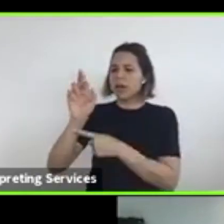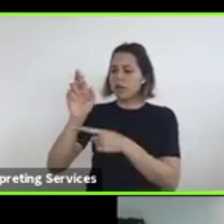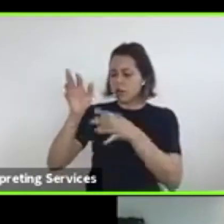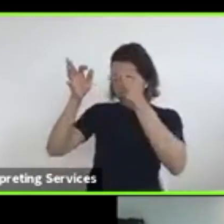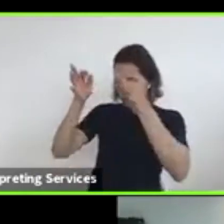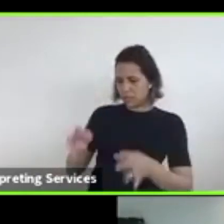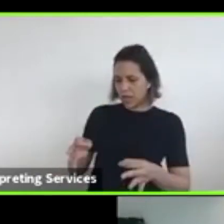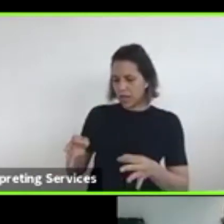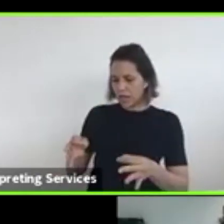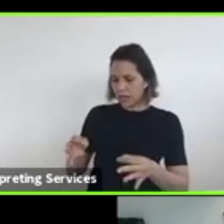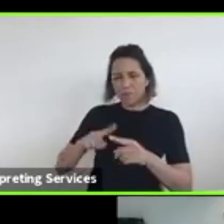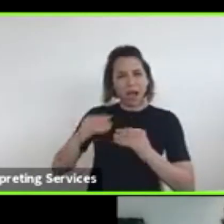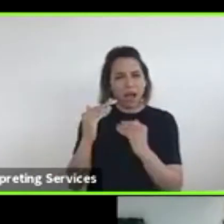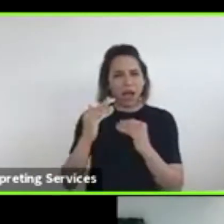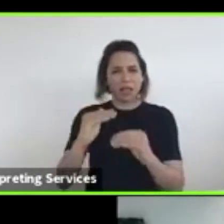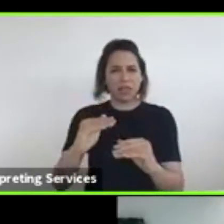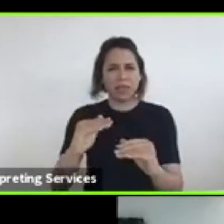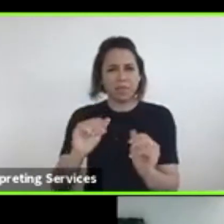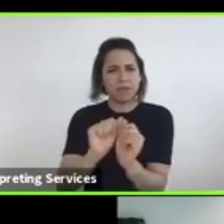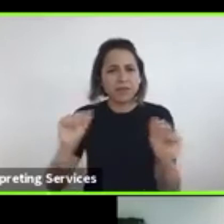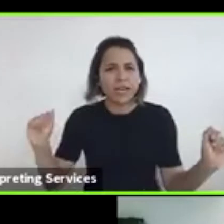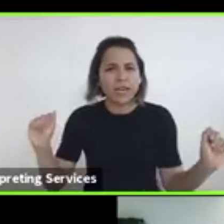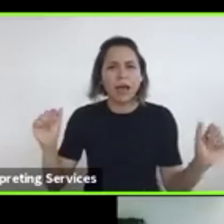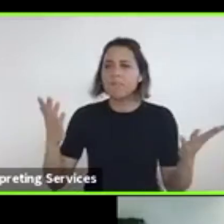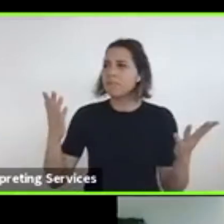BOTH AROUND AESTHETIC AND AROUND OPPORTUNITY, BECAUSE, CURATORIAL PRACTICE